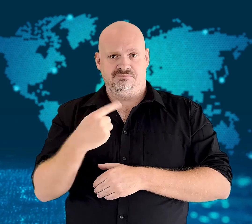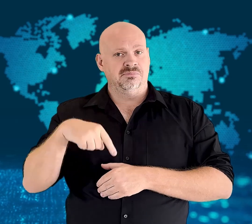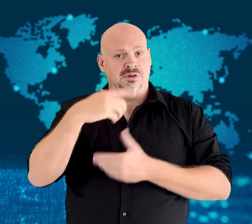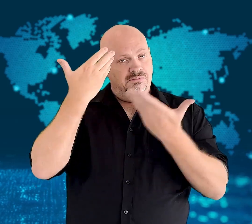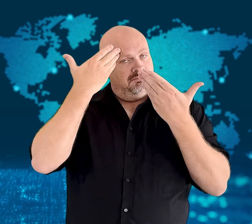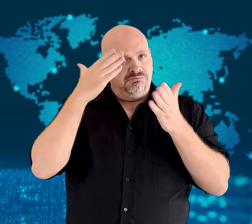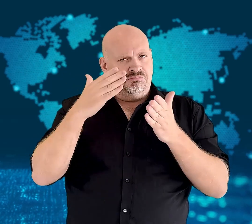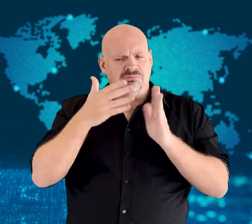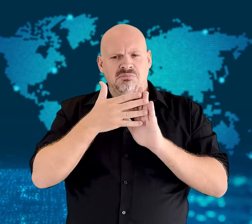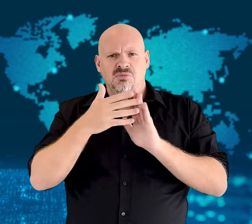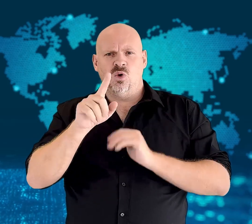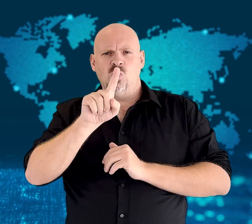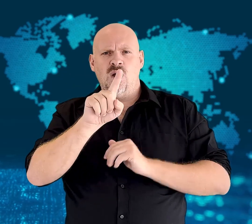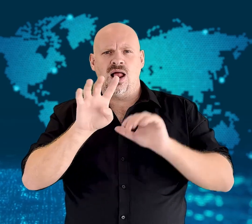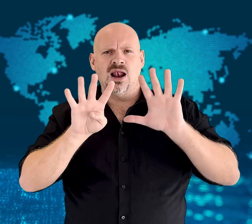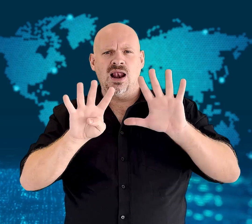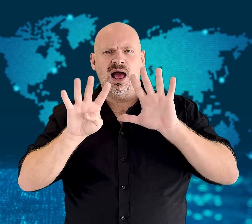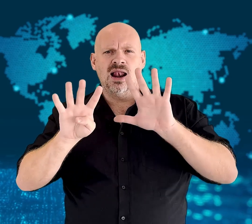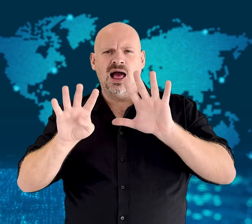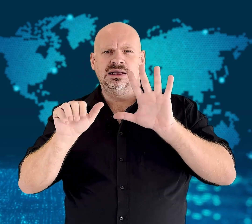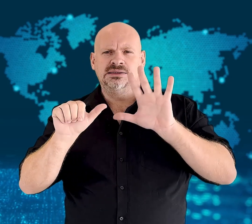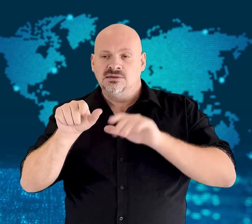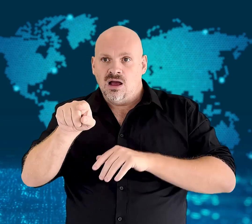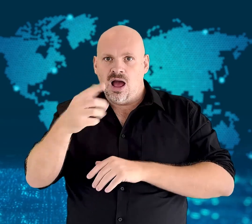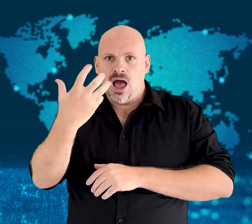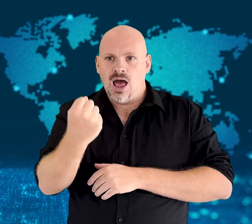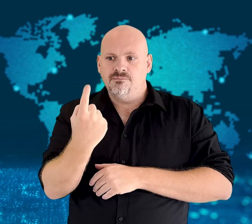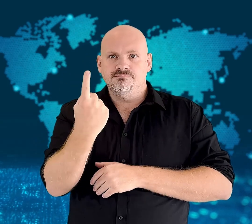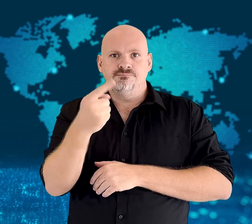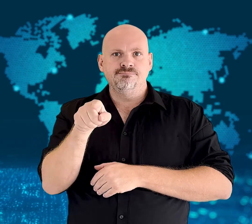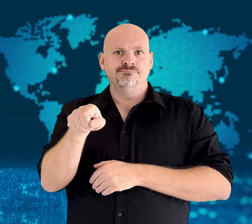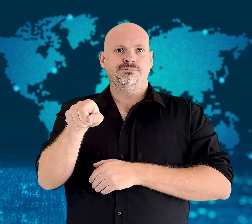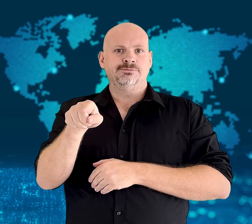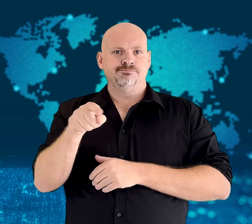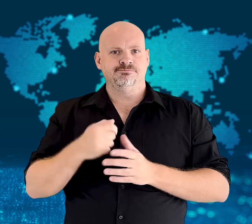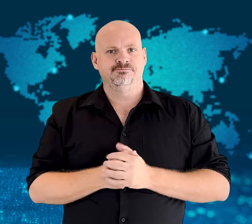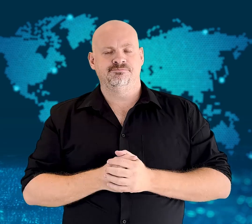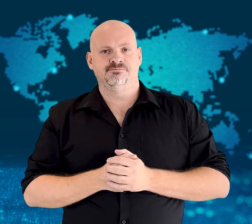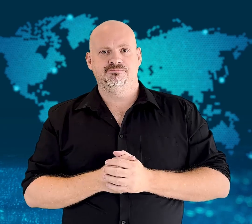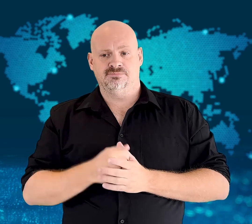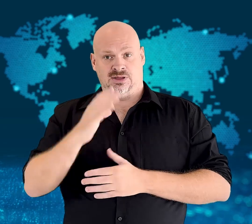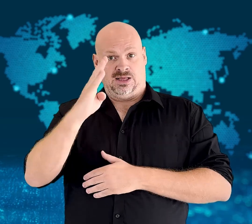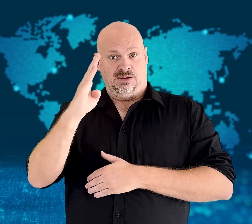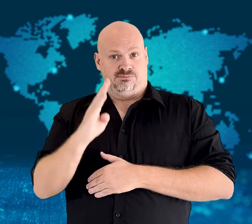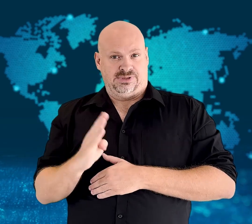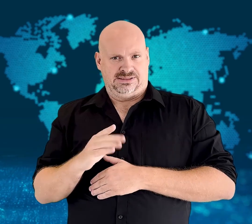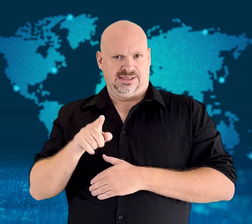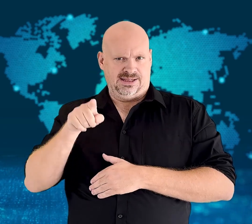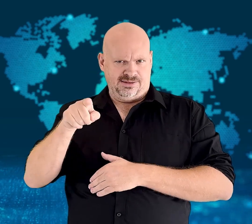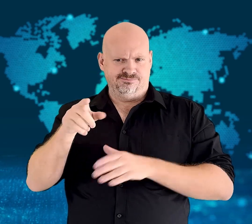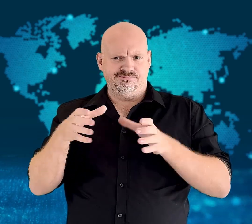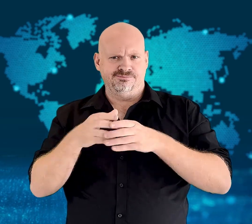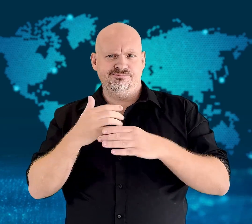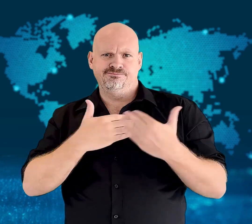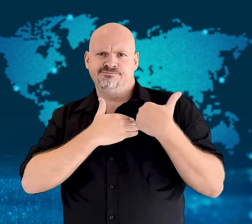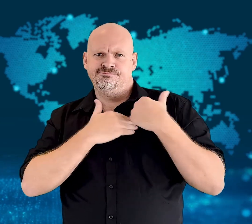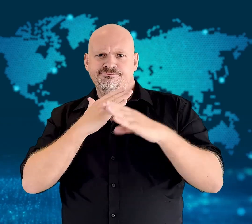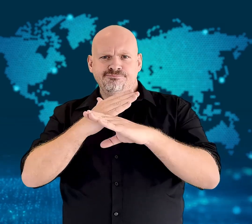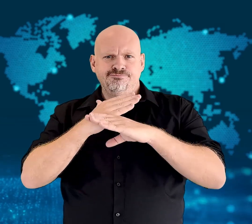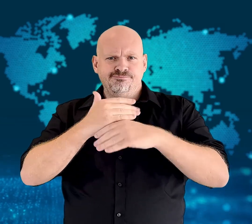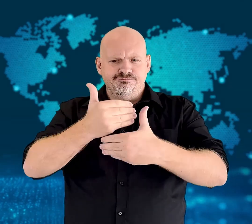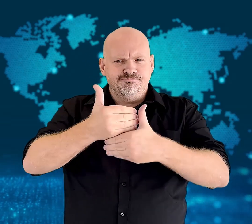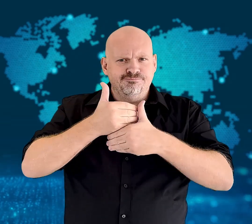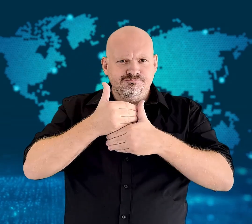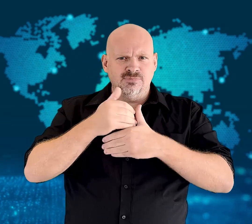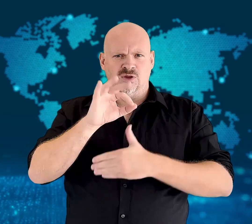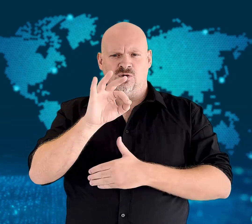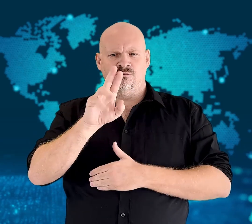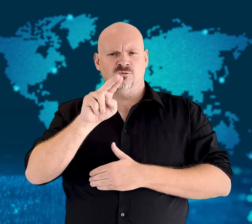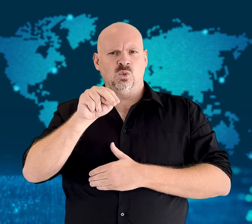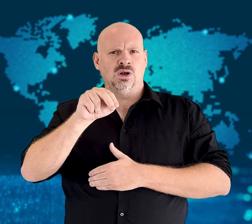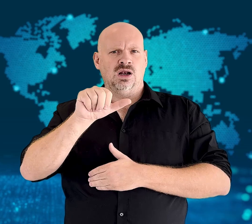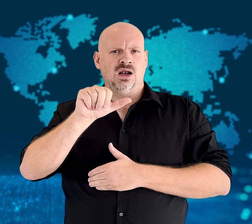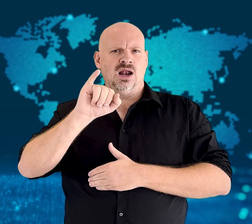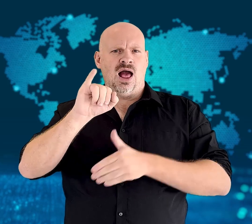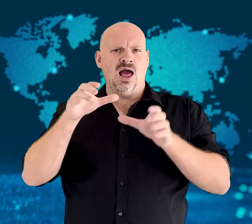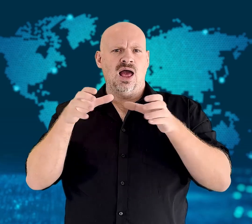The man resisted attempts to be contacted, but authorities watched him